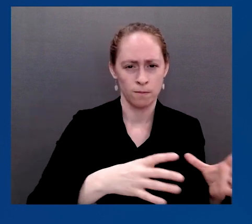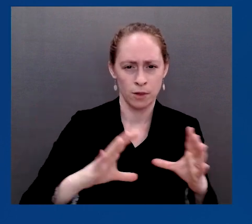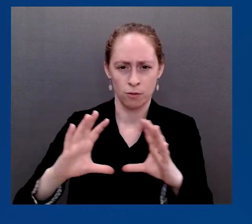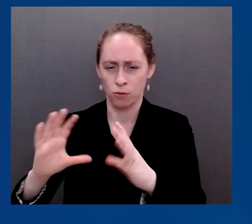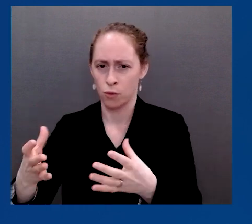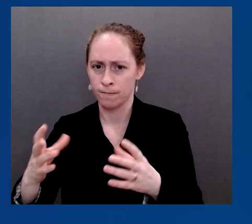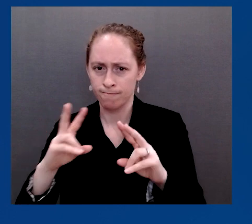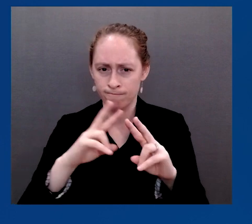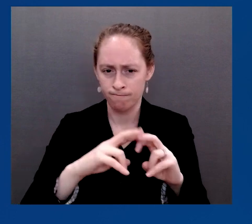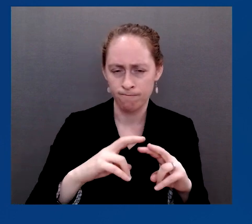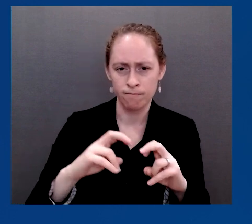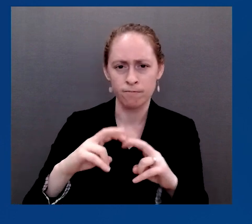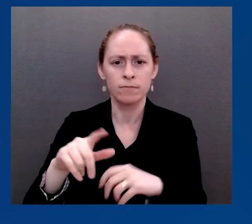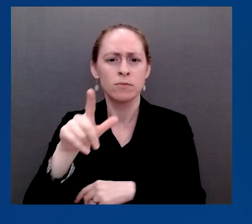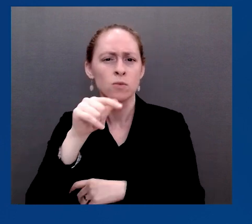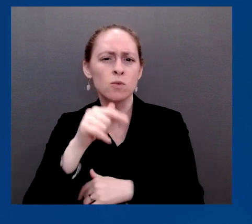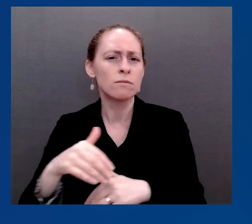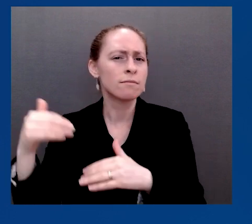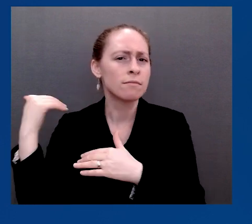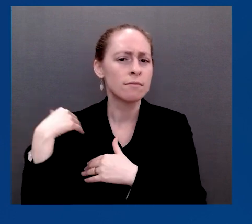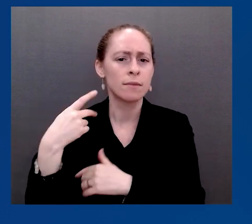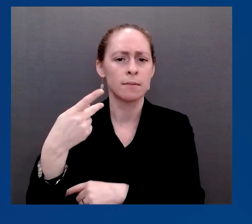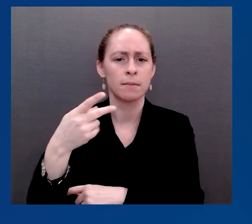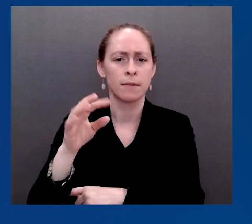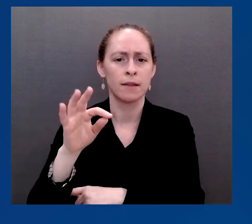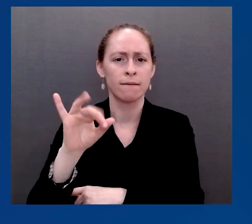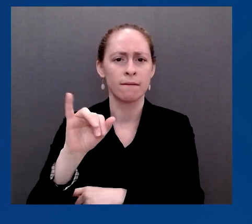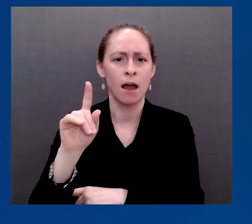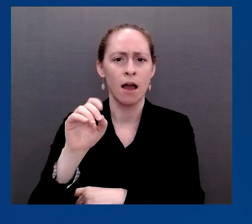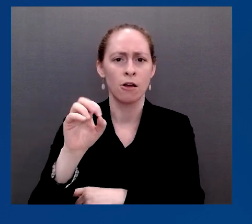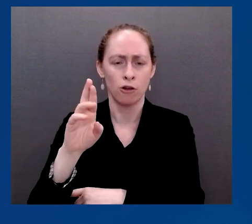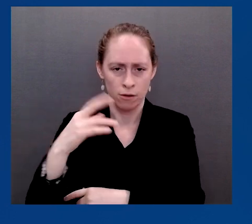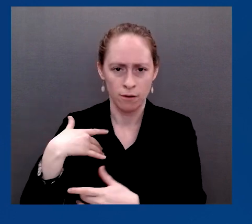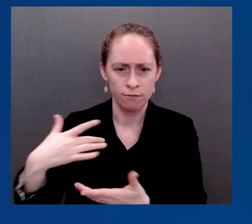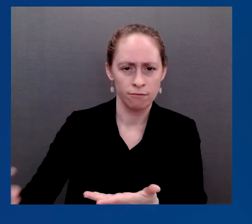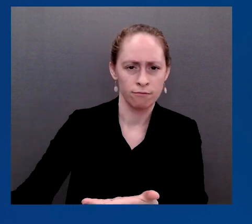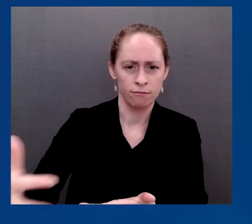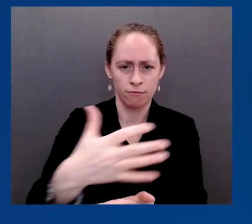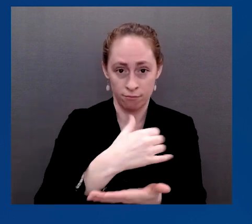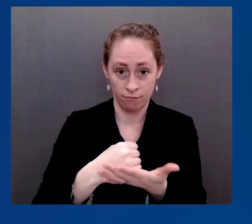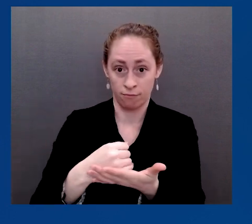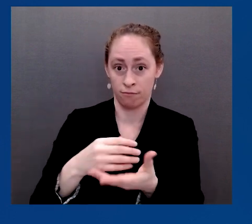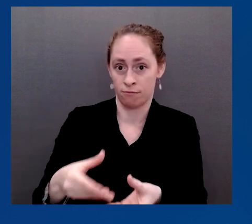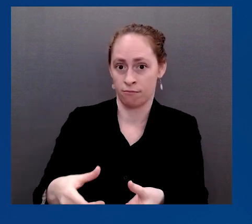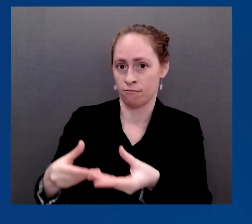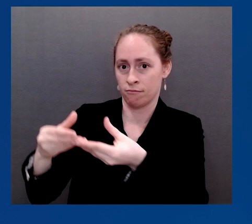and the FDA VRBPAC, or their advisory committee, will be meeting on February 15th.